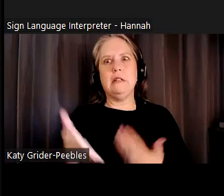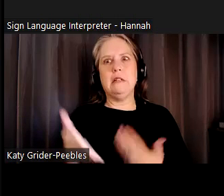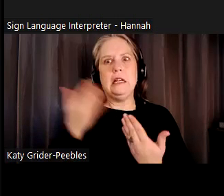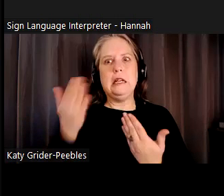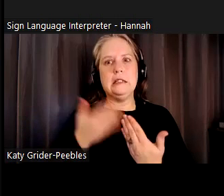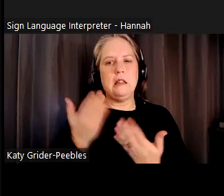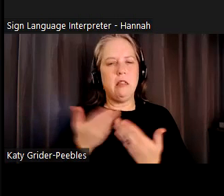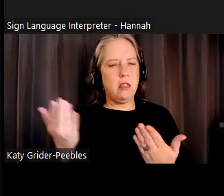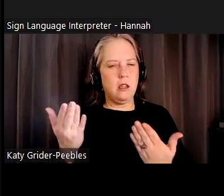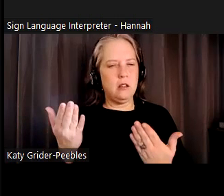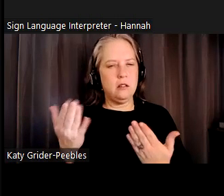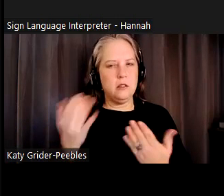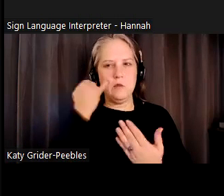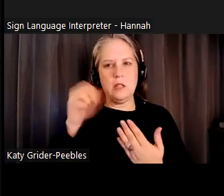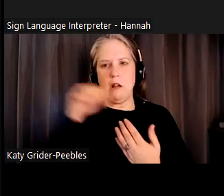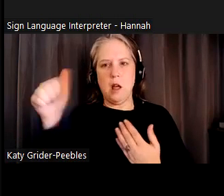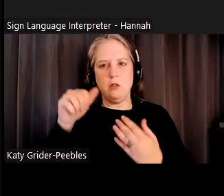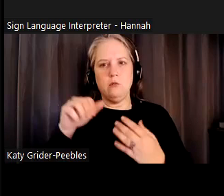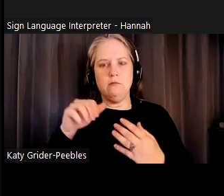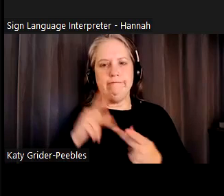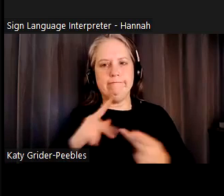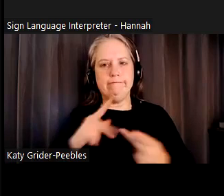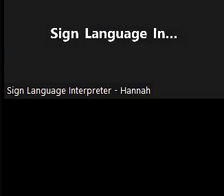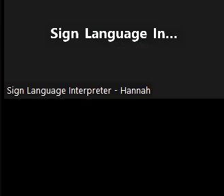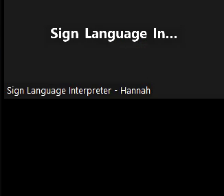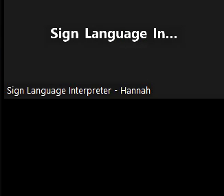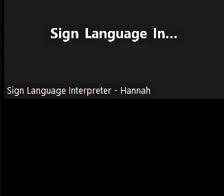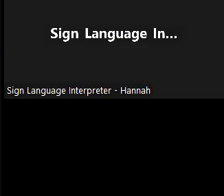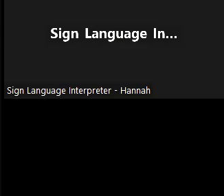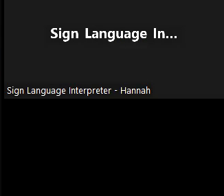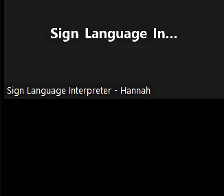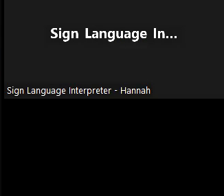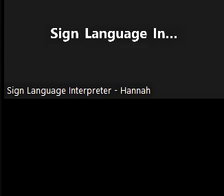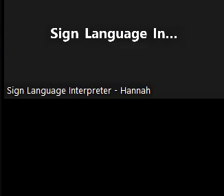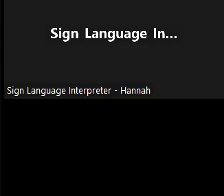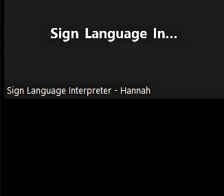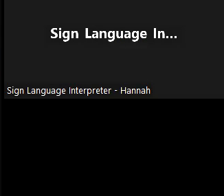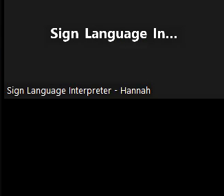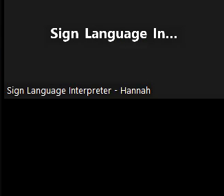seen institutions do that aid in the process to make it easier for people to